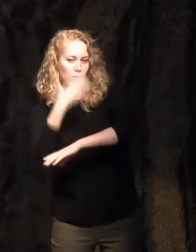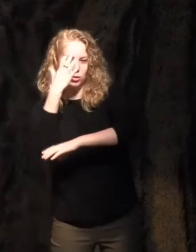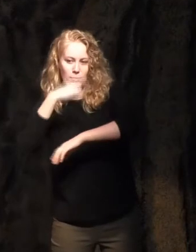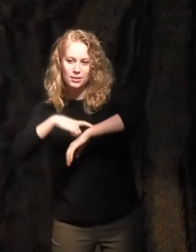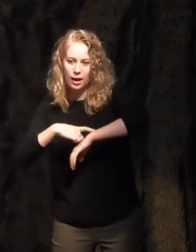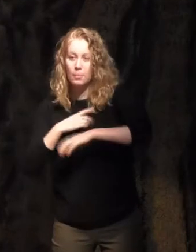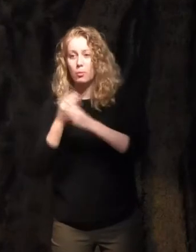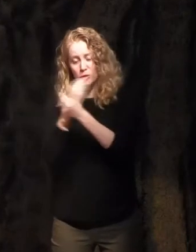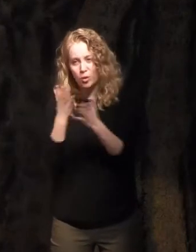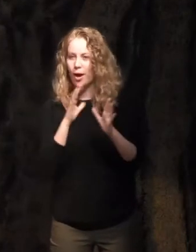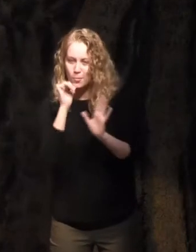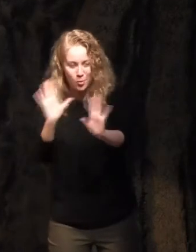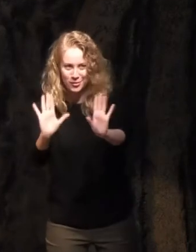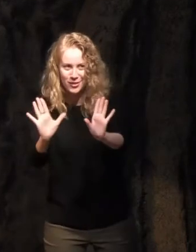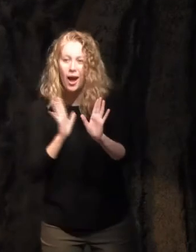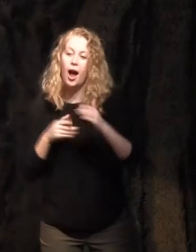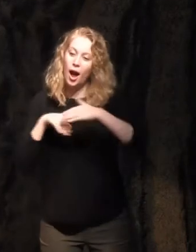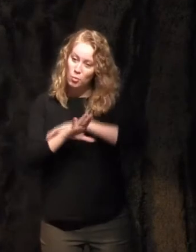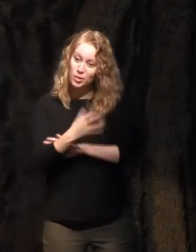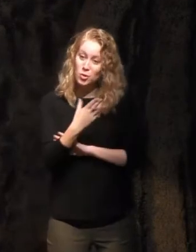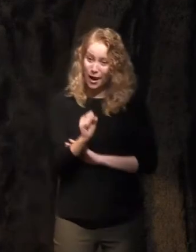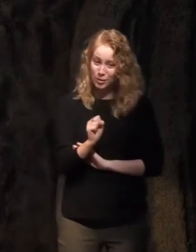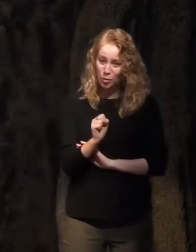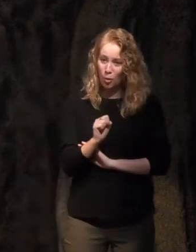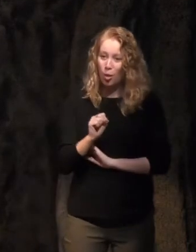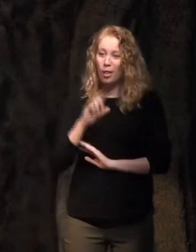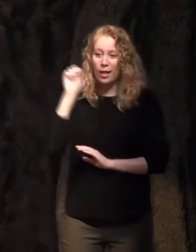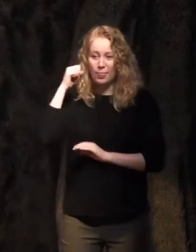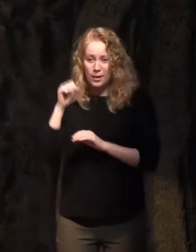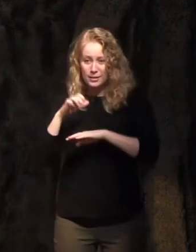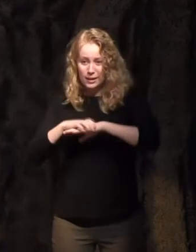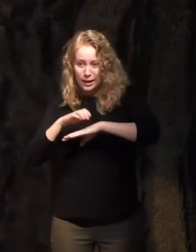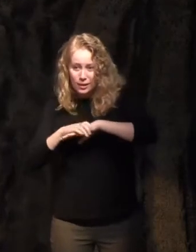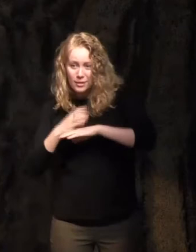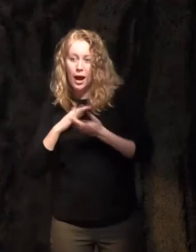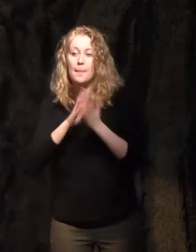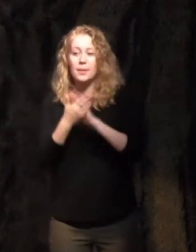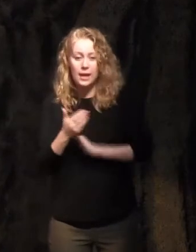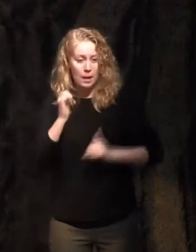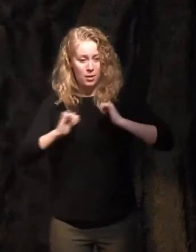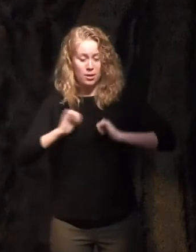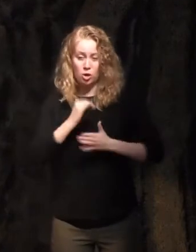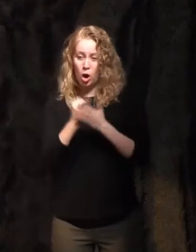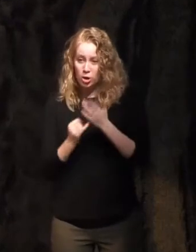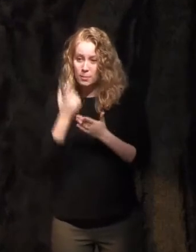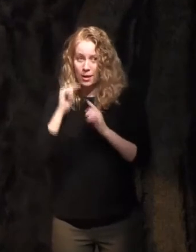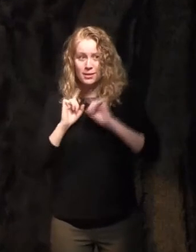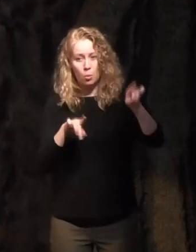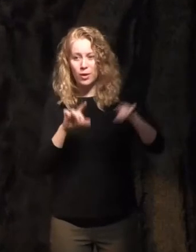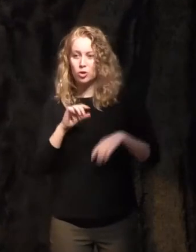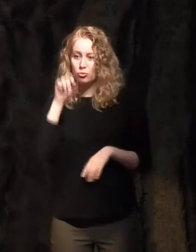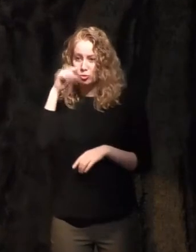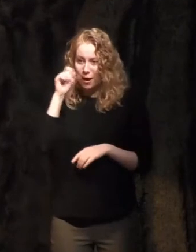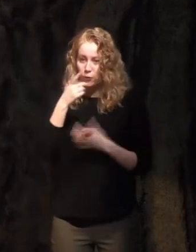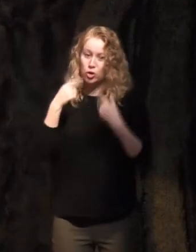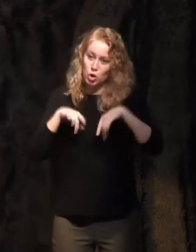I went to high school in London, England. I became a theater artist because of the years I spent at the Stratford Youth Festival doing workshops